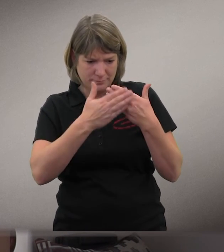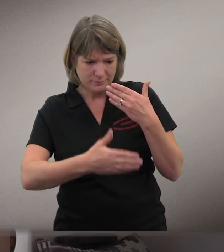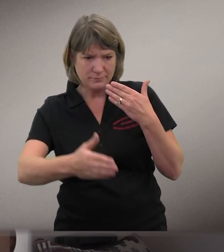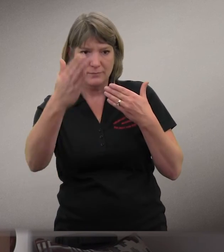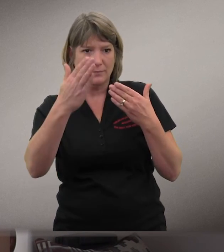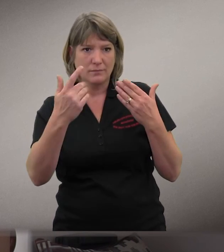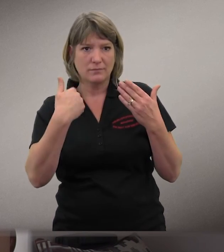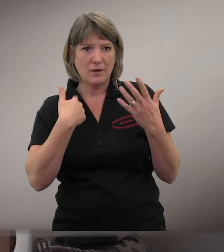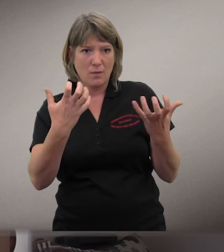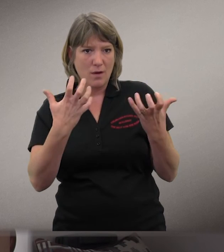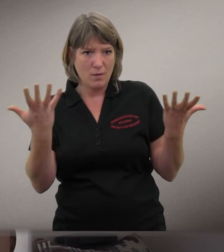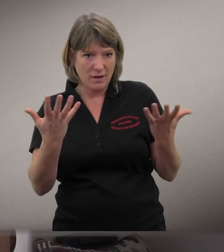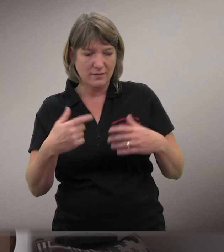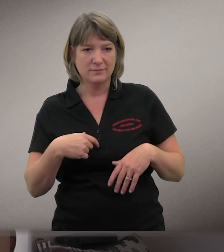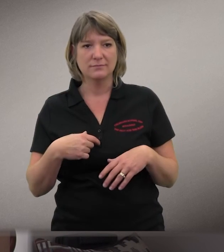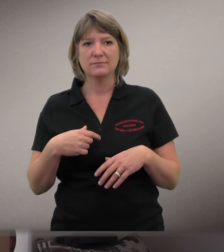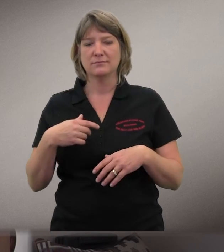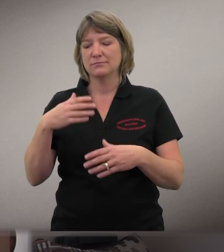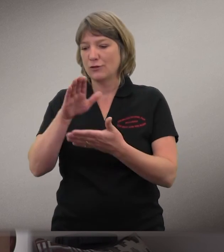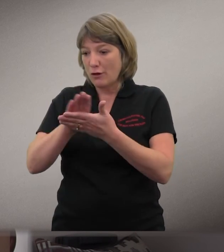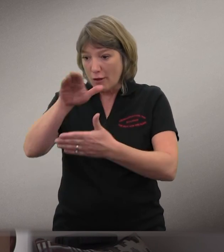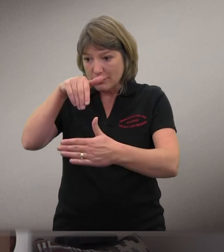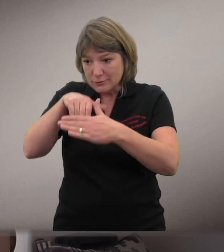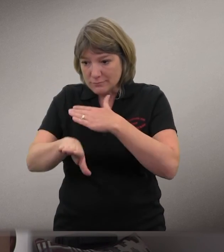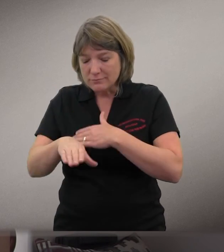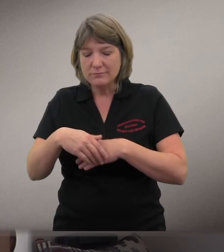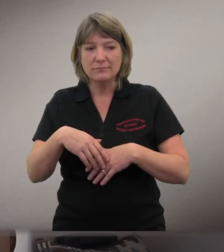what I want to do. They helped me get into college